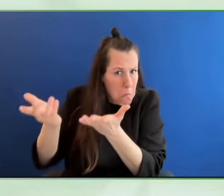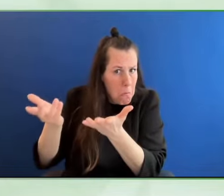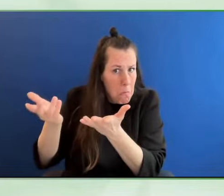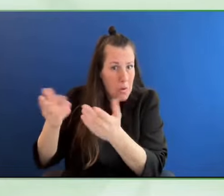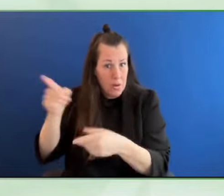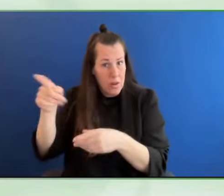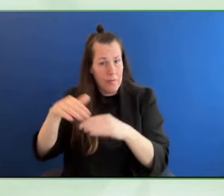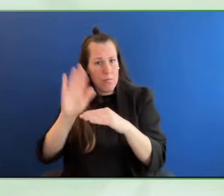Absolutely.